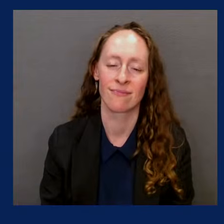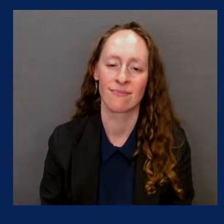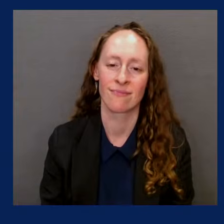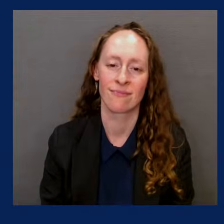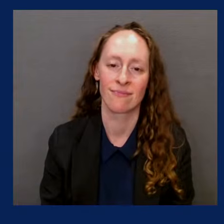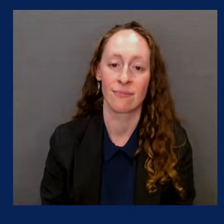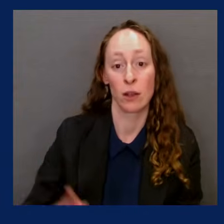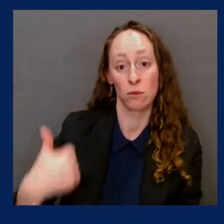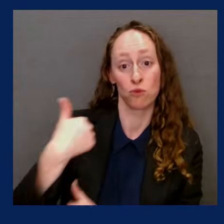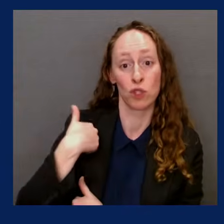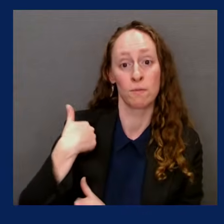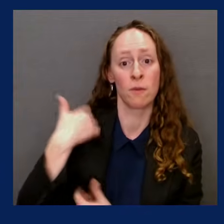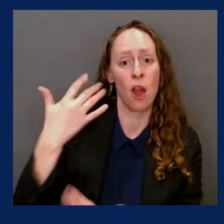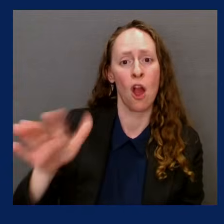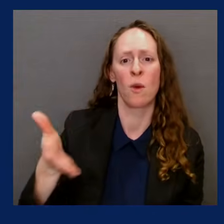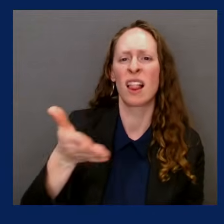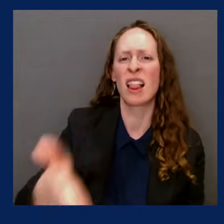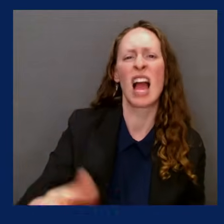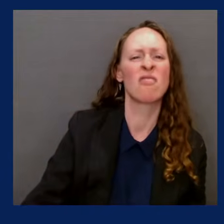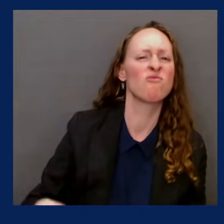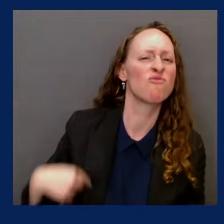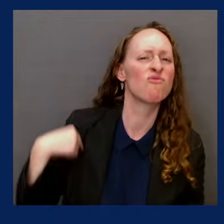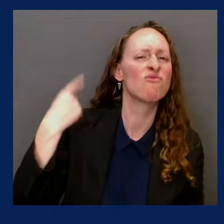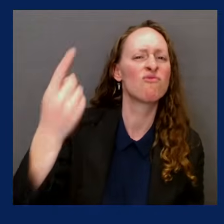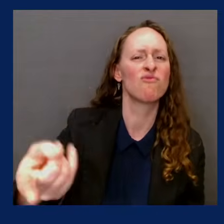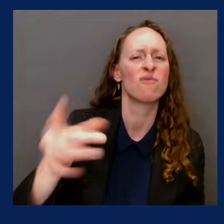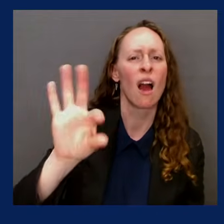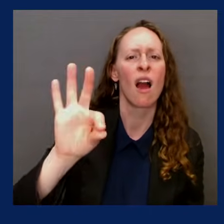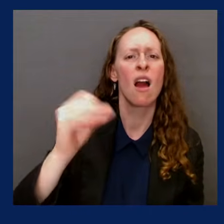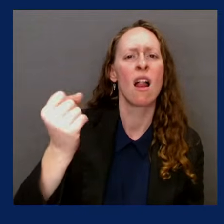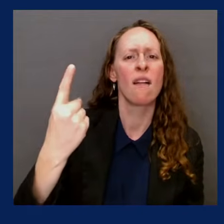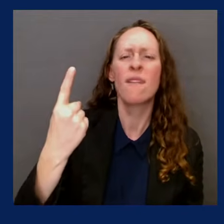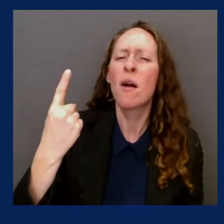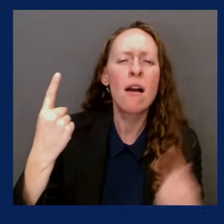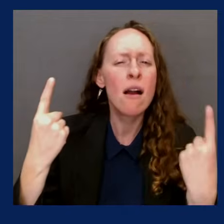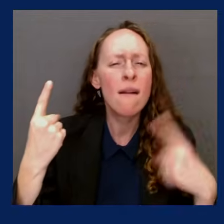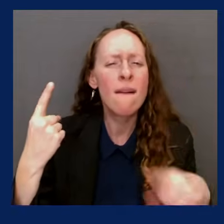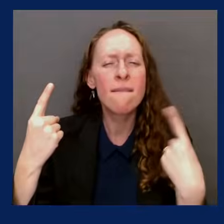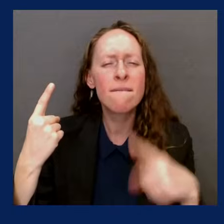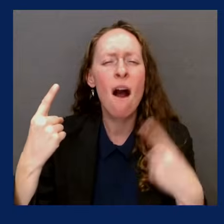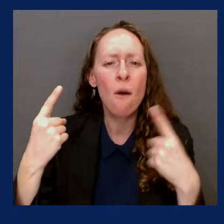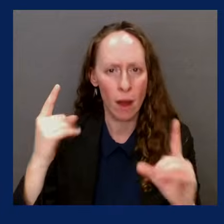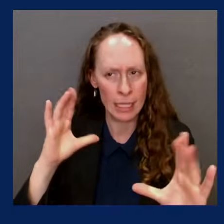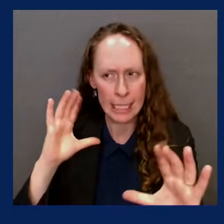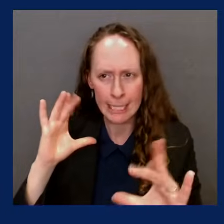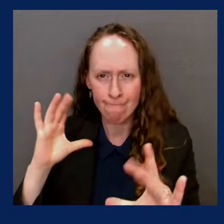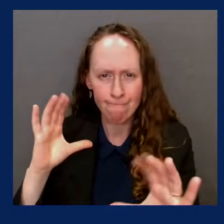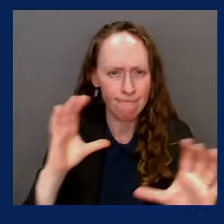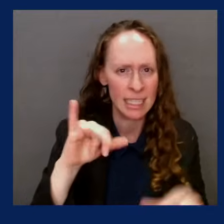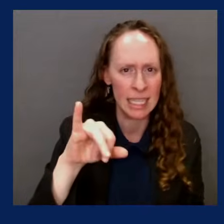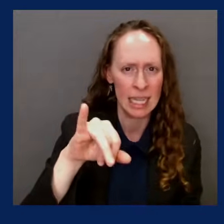and prevent its reemergence in -- in both -- anyway, in the region --